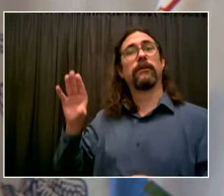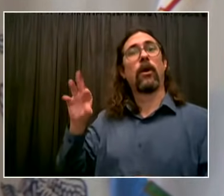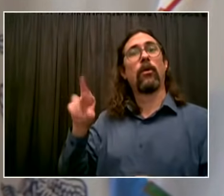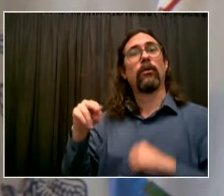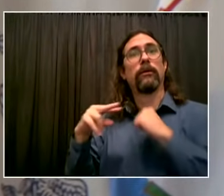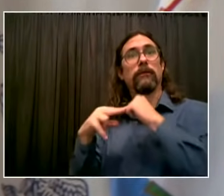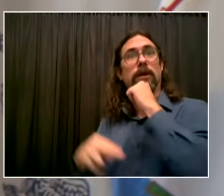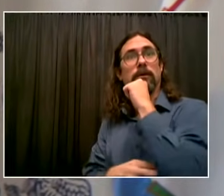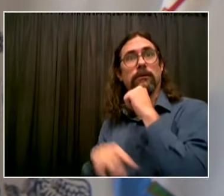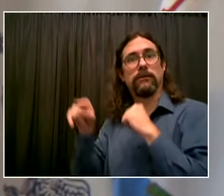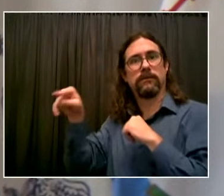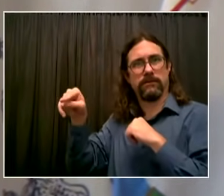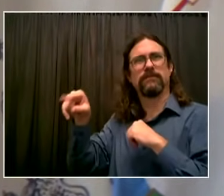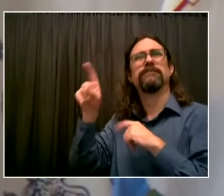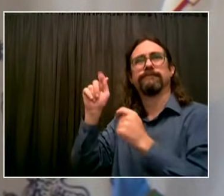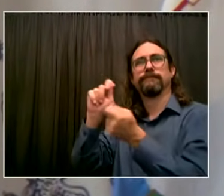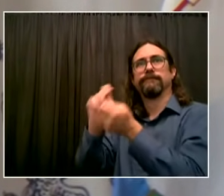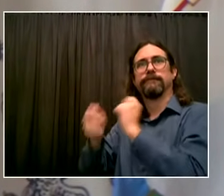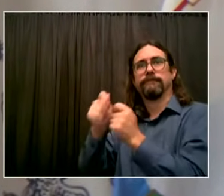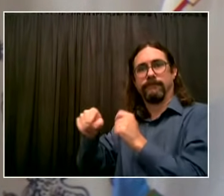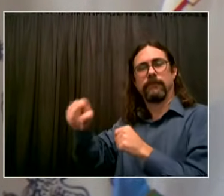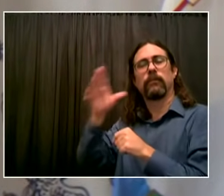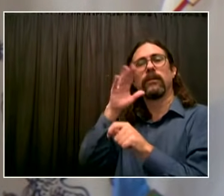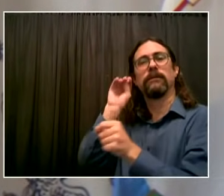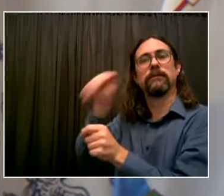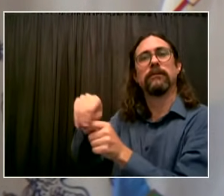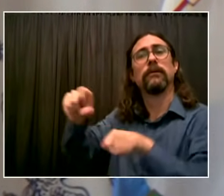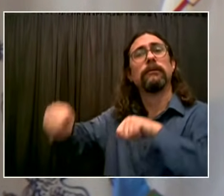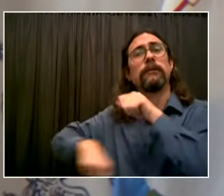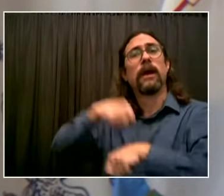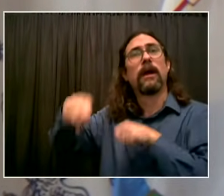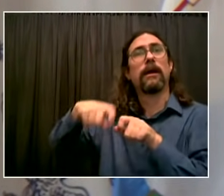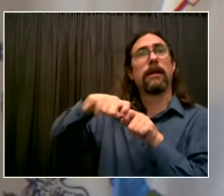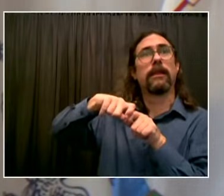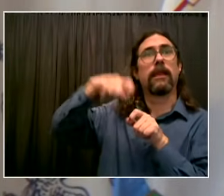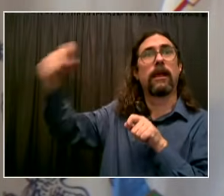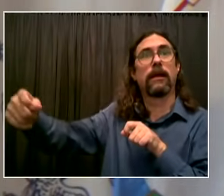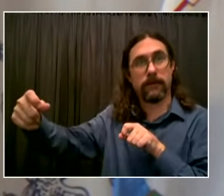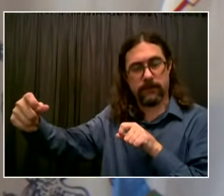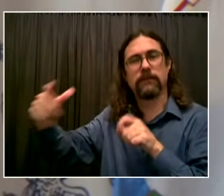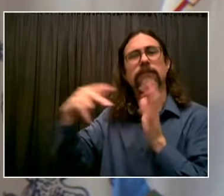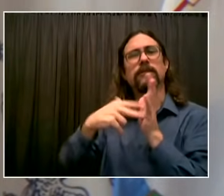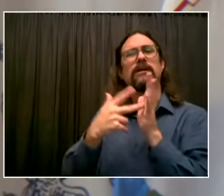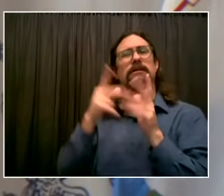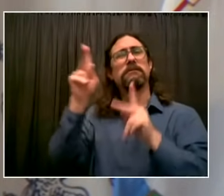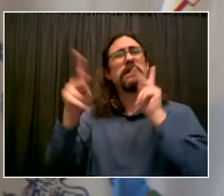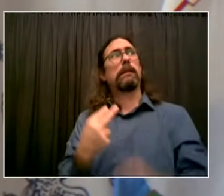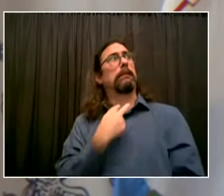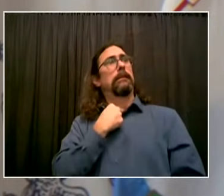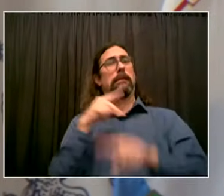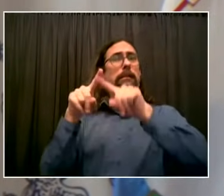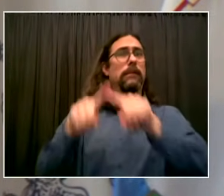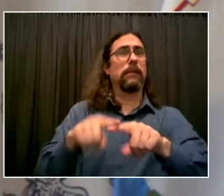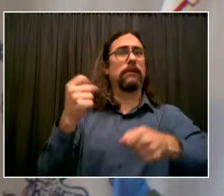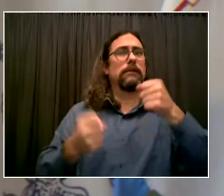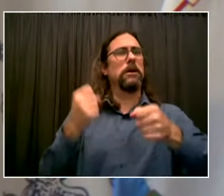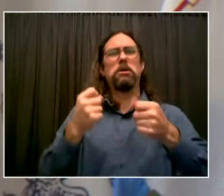WILL ALLOW CYCLING IS A WELMECO ADDITOIN. THE OPEN STREETS PROGRAM ON 34th AVENUE, WHICH IS A MODEL FOR NOT ONLY THE